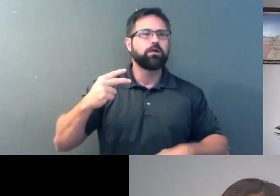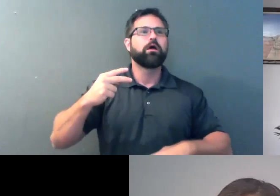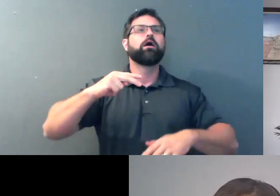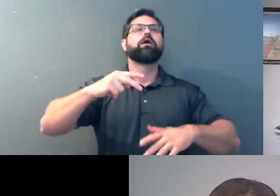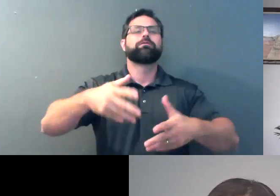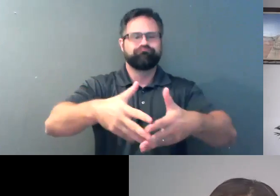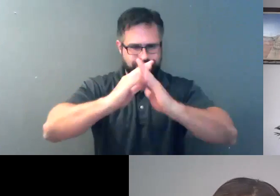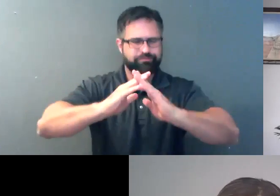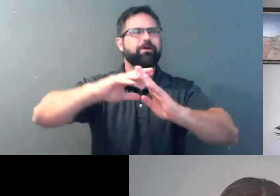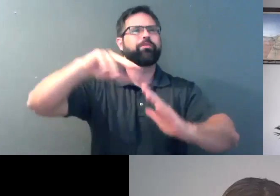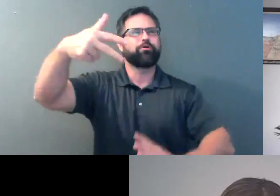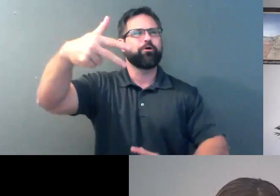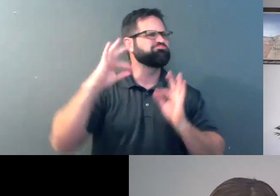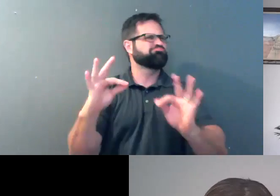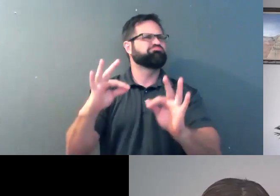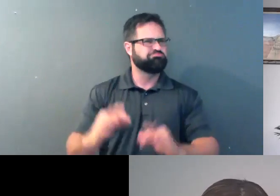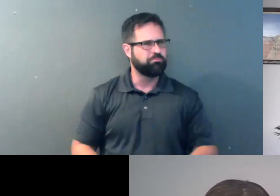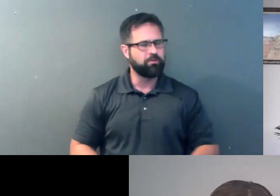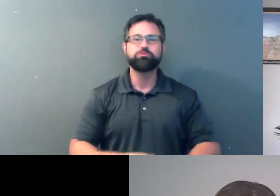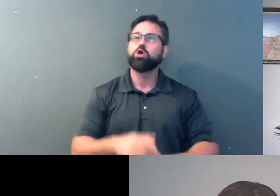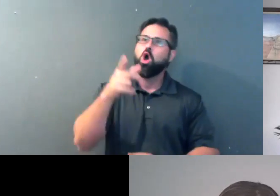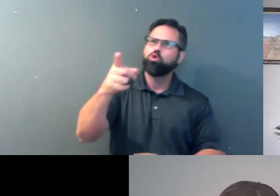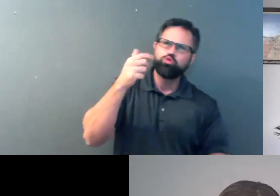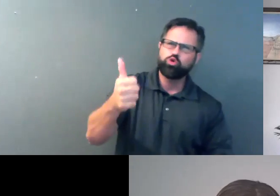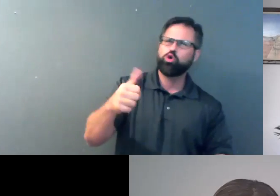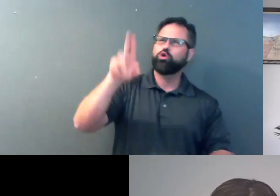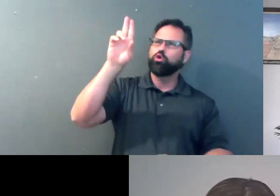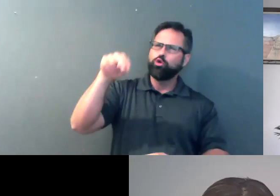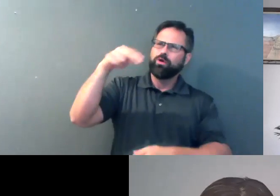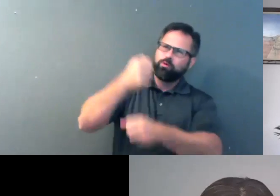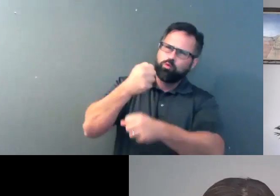needs overview and humanitarian response land we are we are moving forward on that as well right